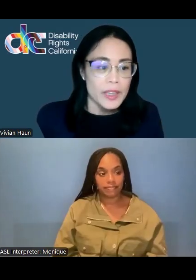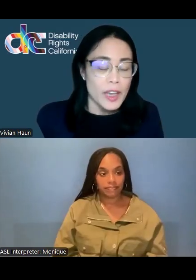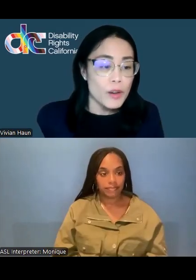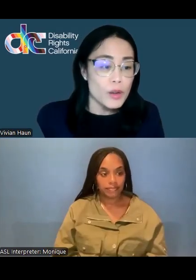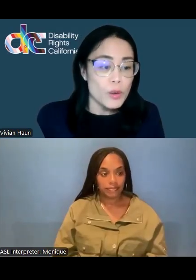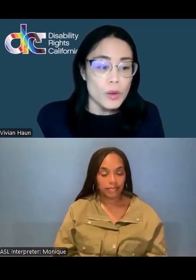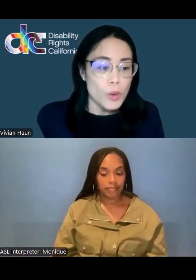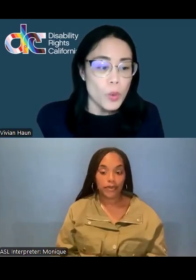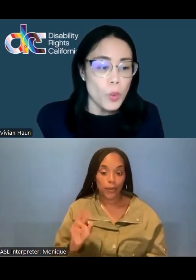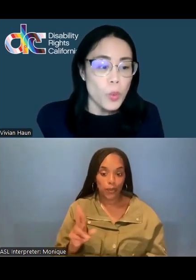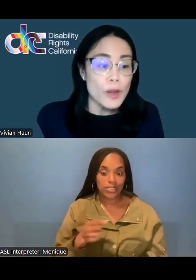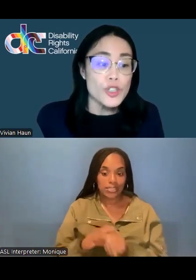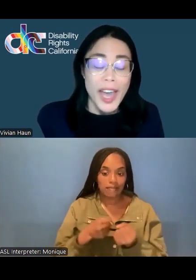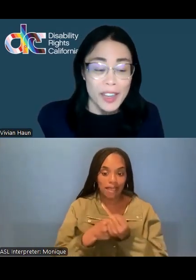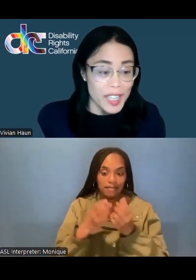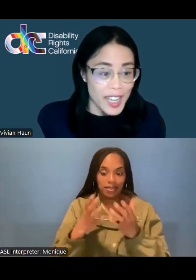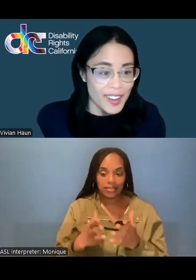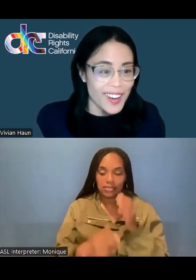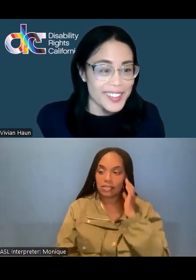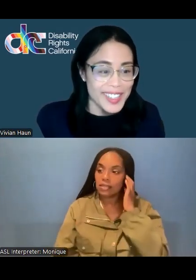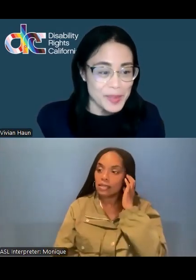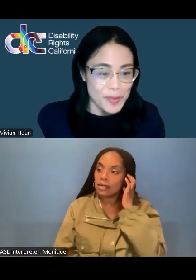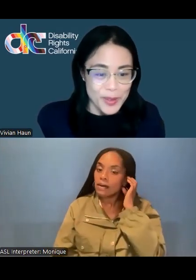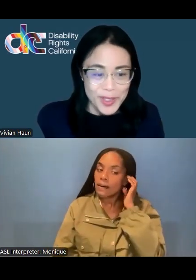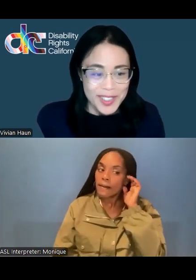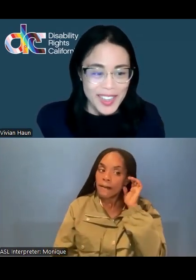Now, where to advocate on these proposals?